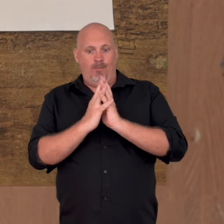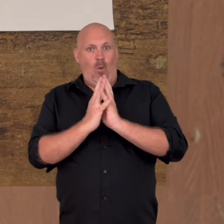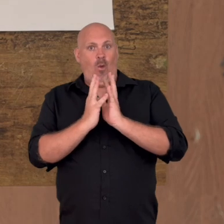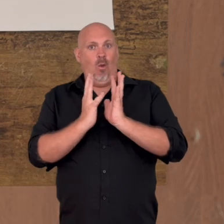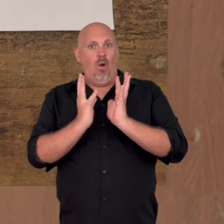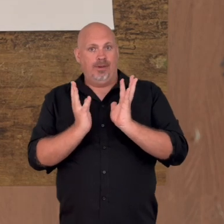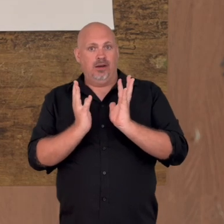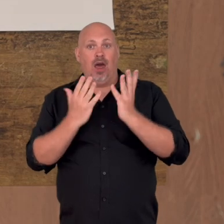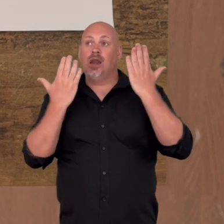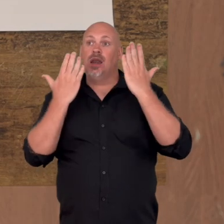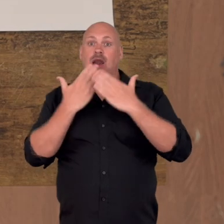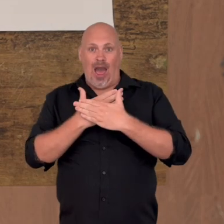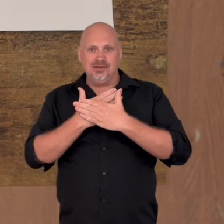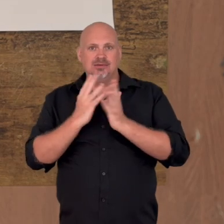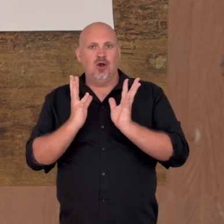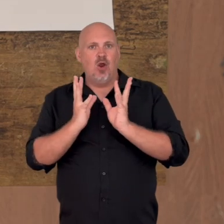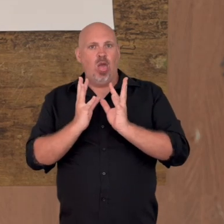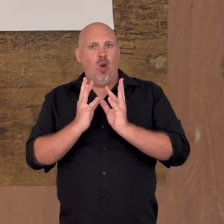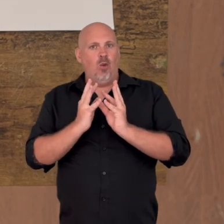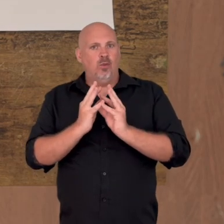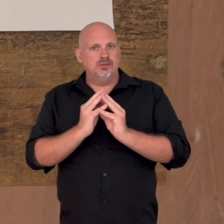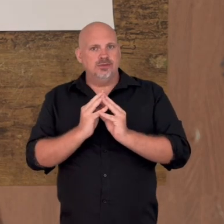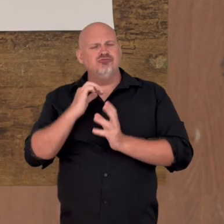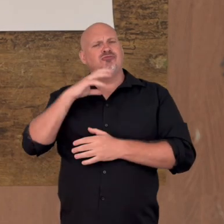when I do this it always last for the night but joy comes in the morning